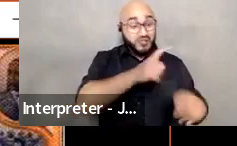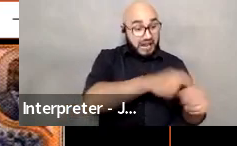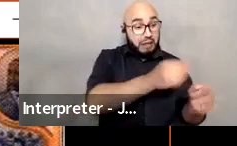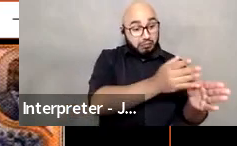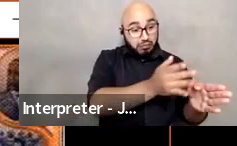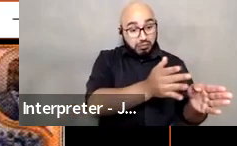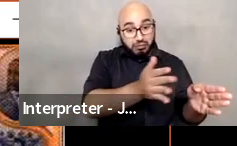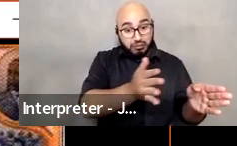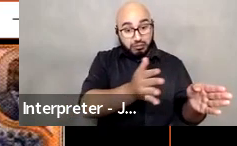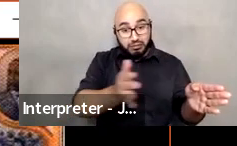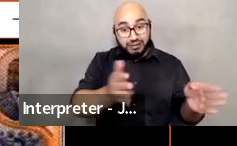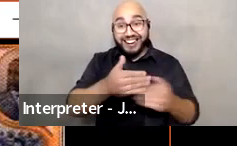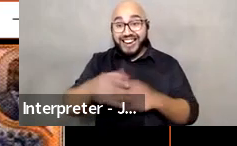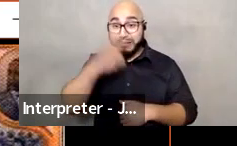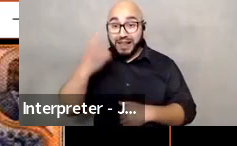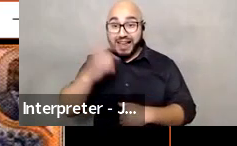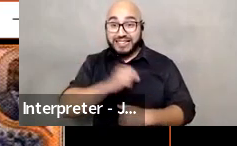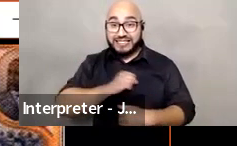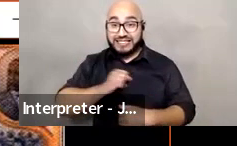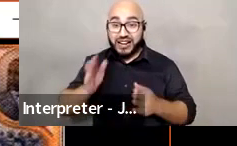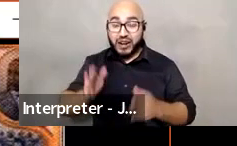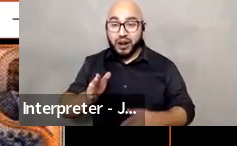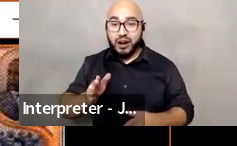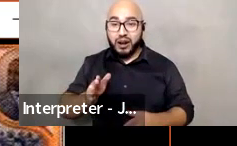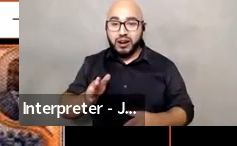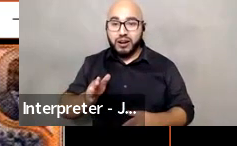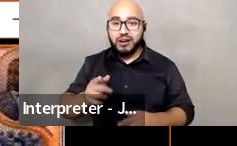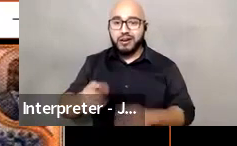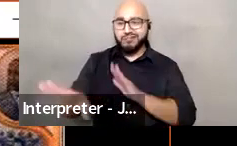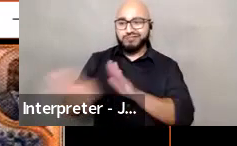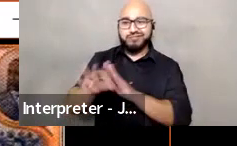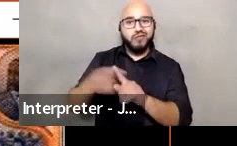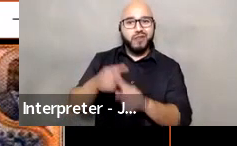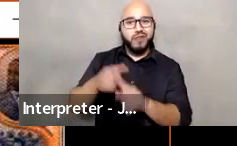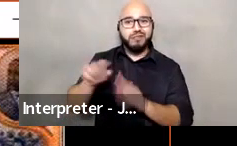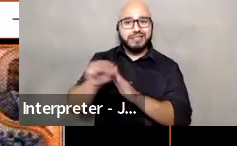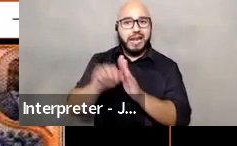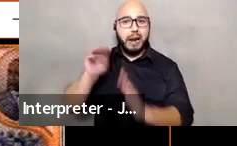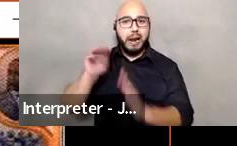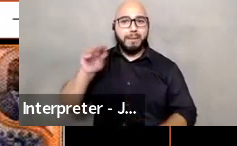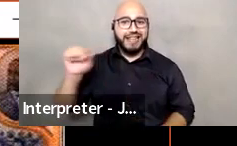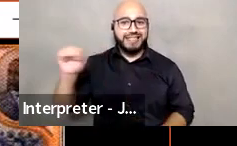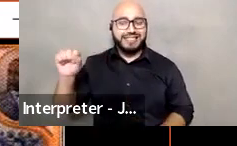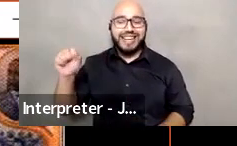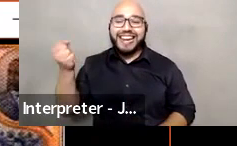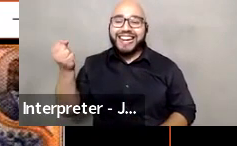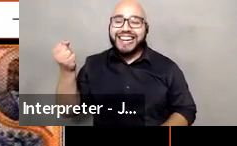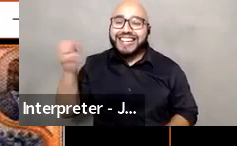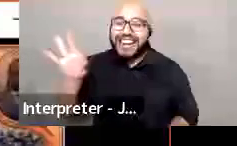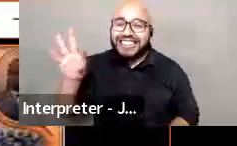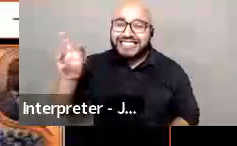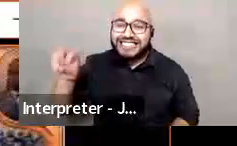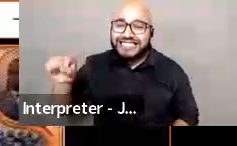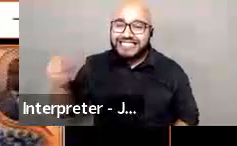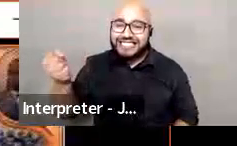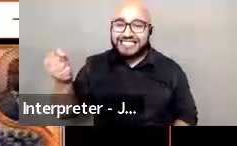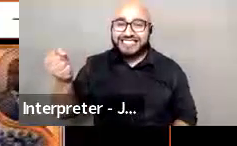The next black senator is elected from Massachusetts. In the 1960s.